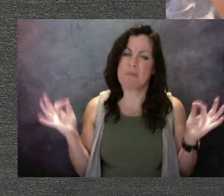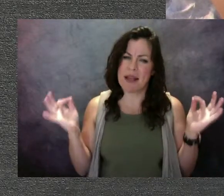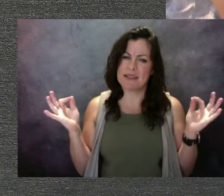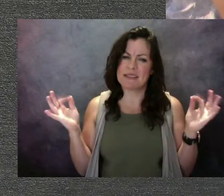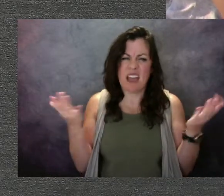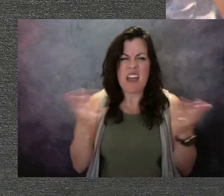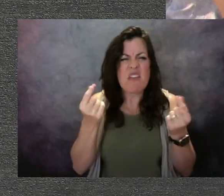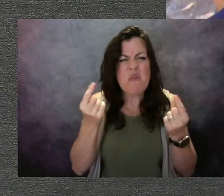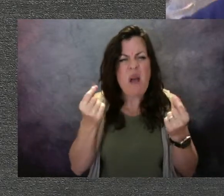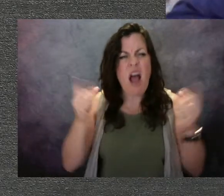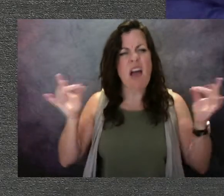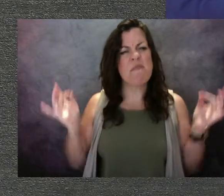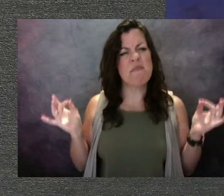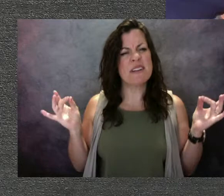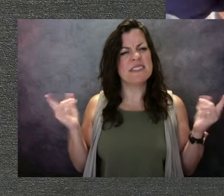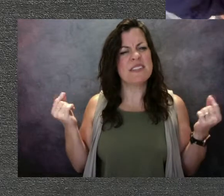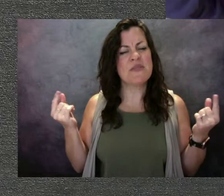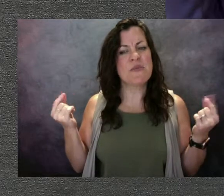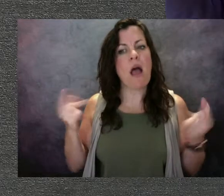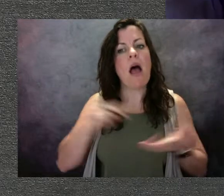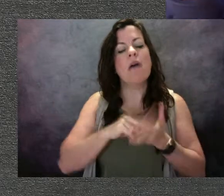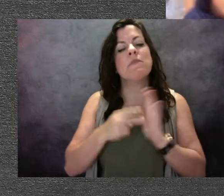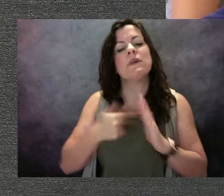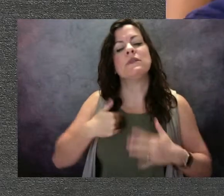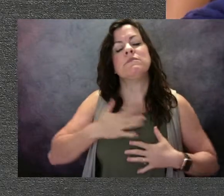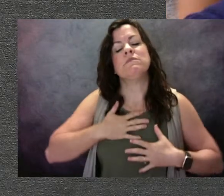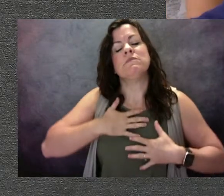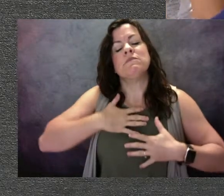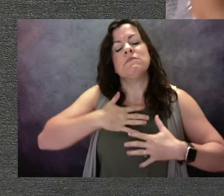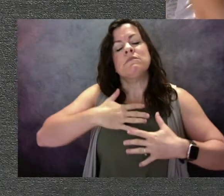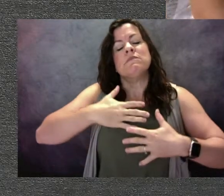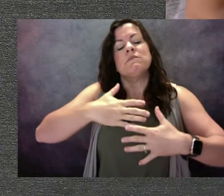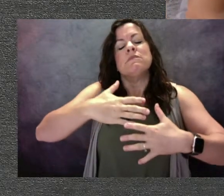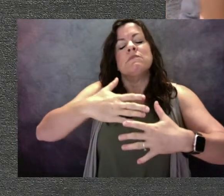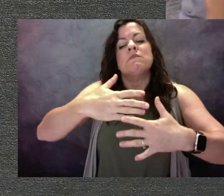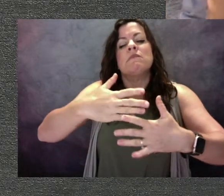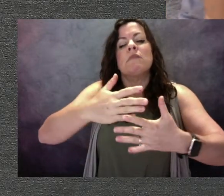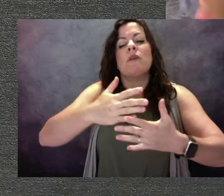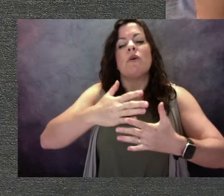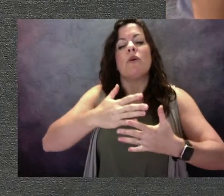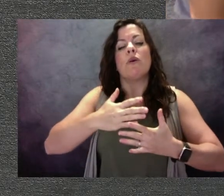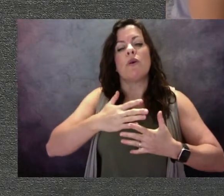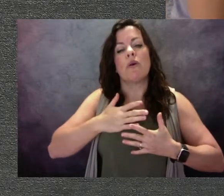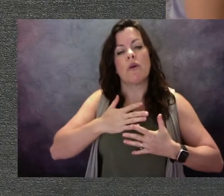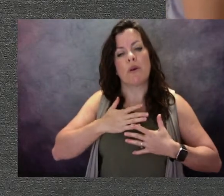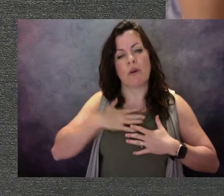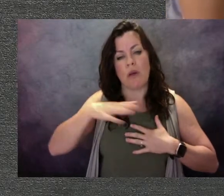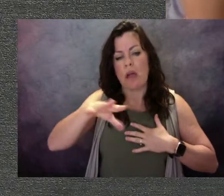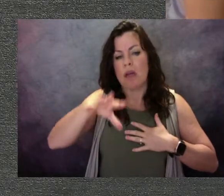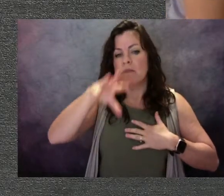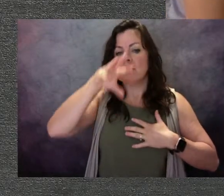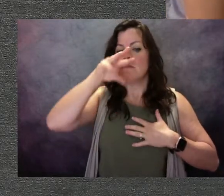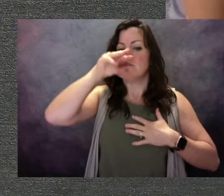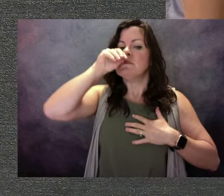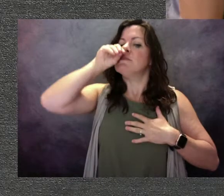and you breathe. [inhales] Can you do it girls? [exhales] And you close your eyes and relax,